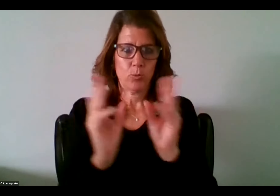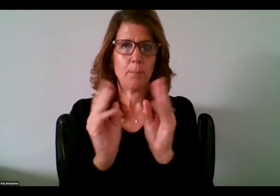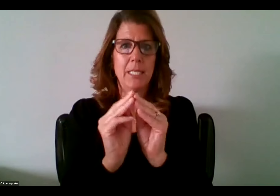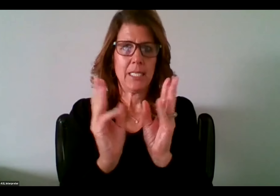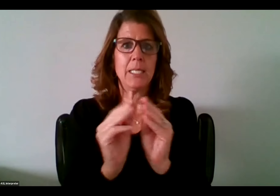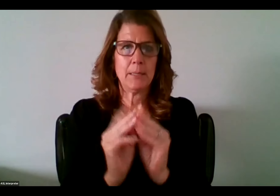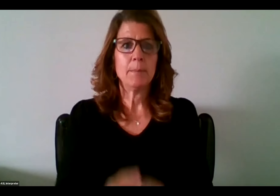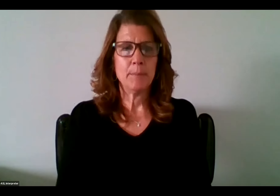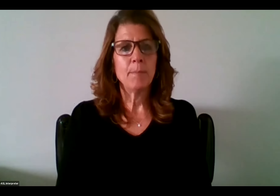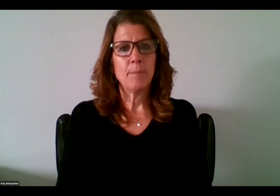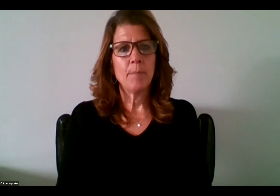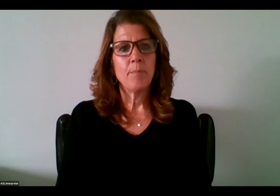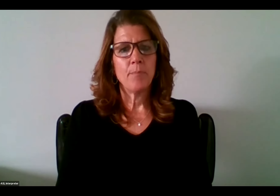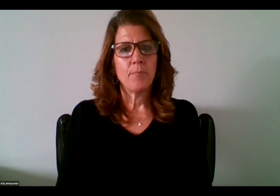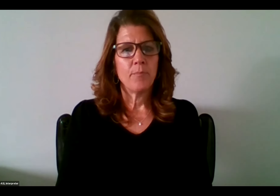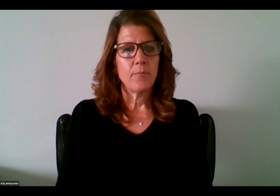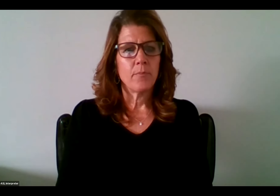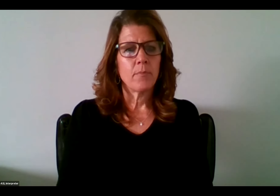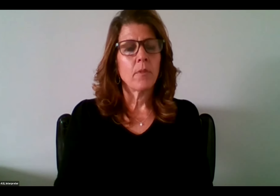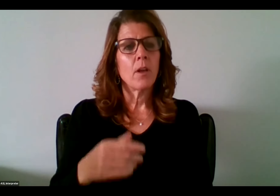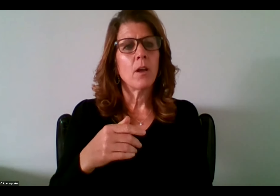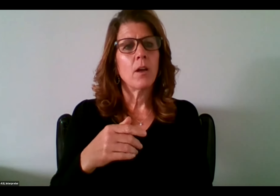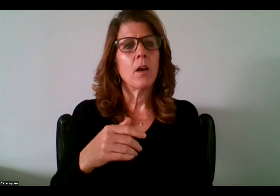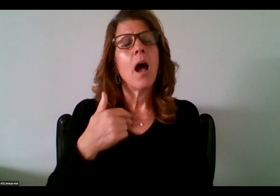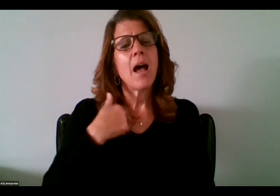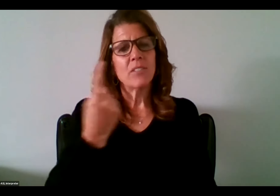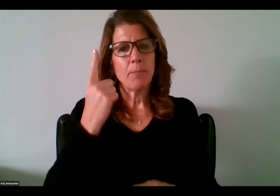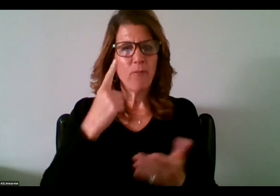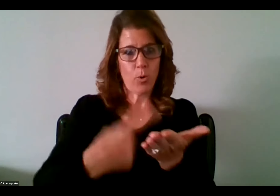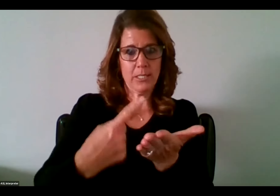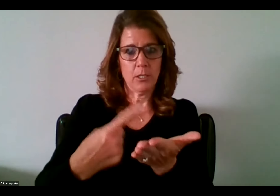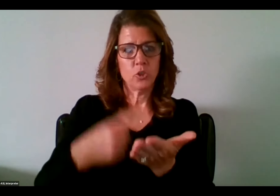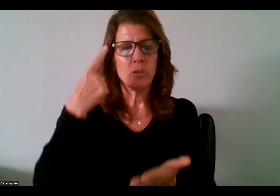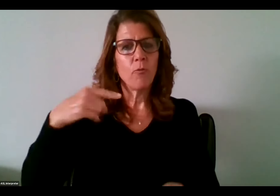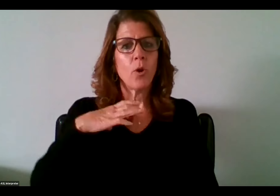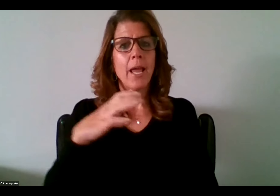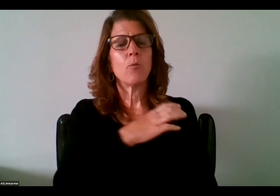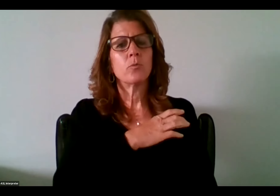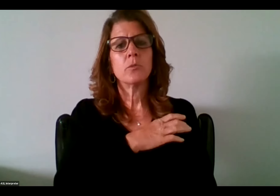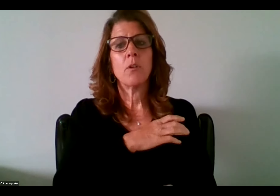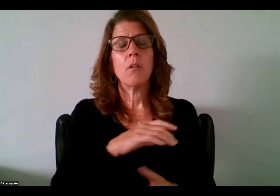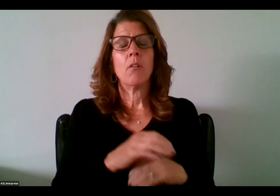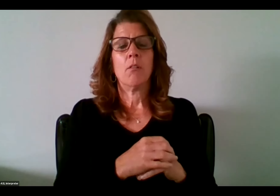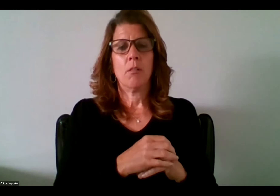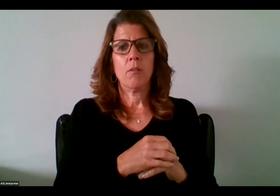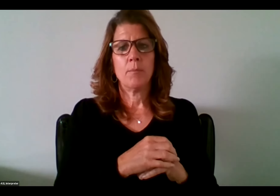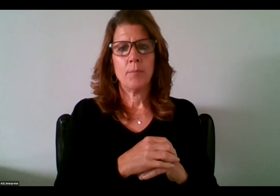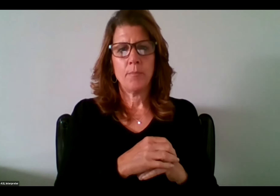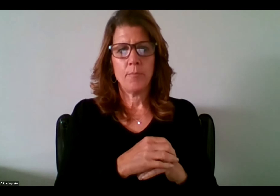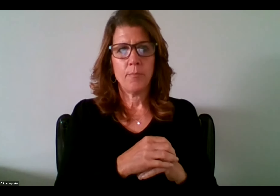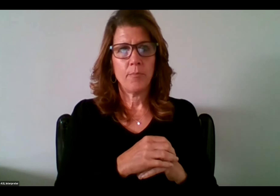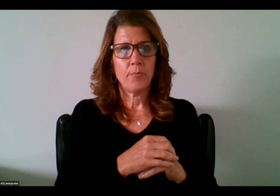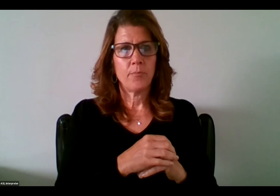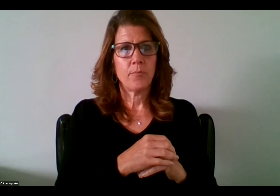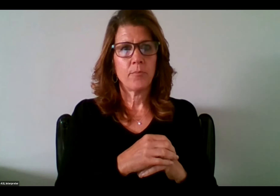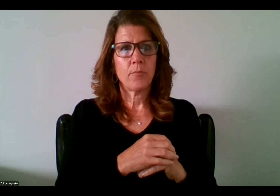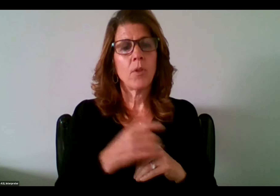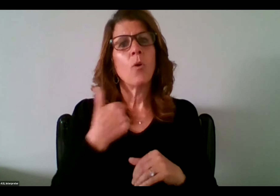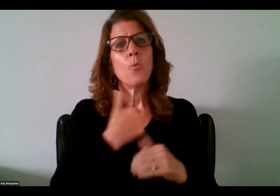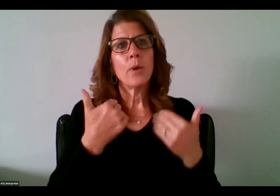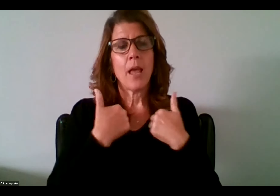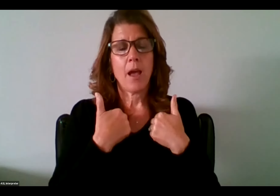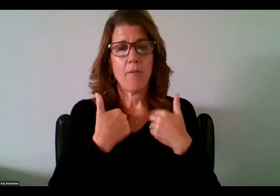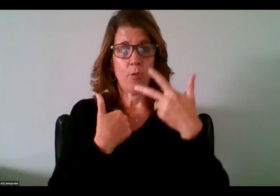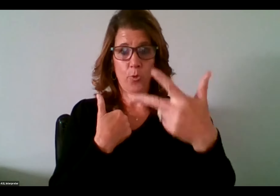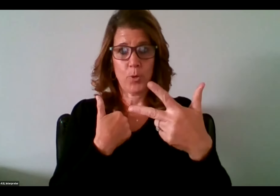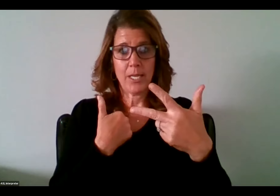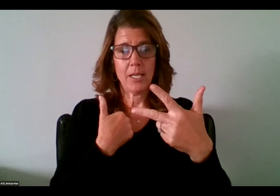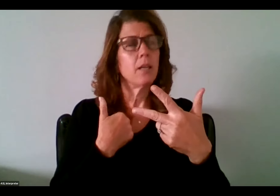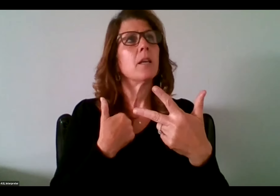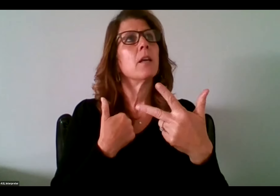I do have item of discussion for the council, regarding, we have three nominee, or three